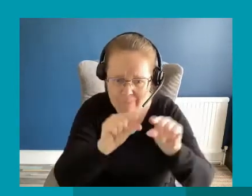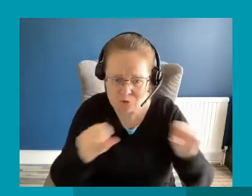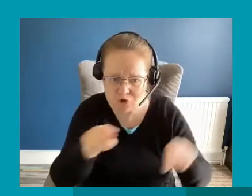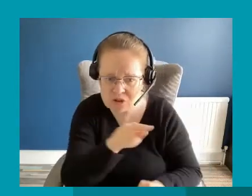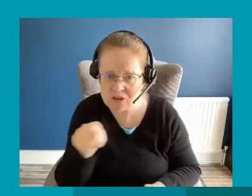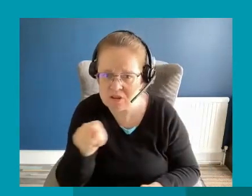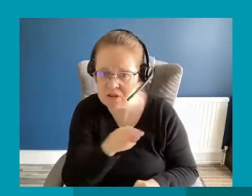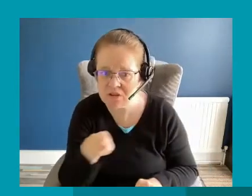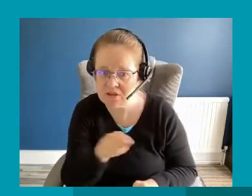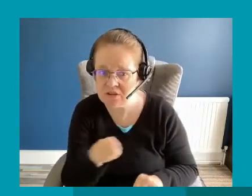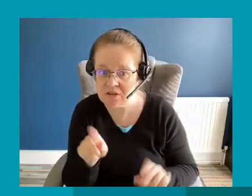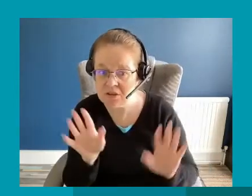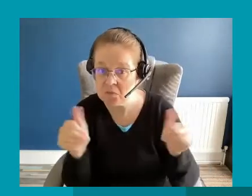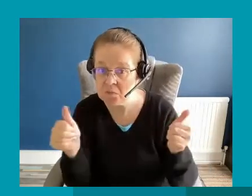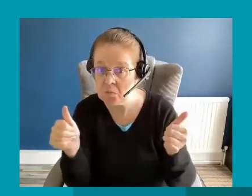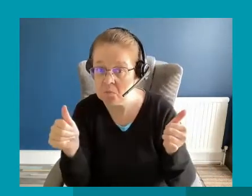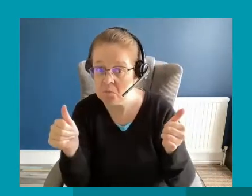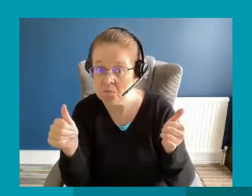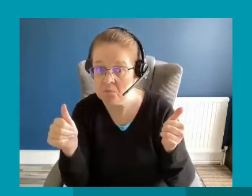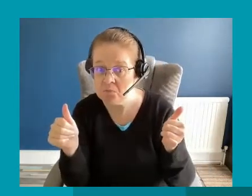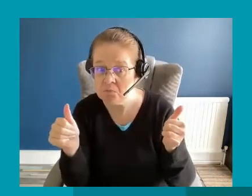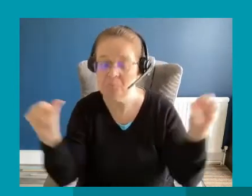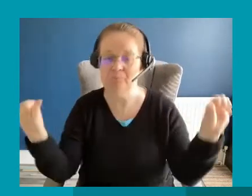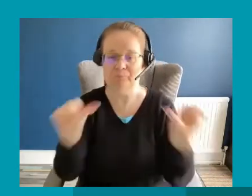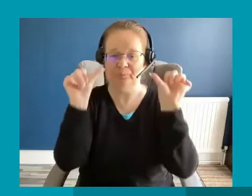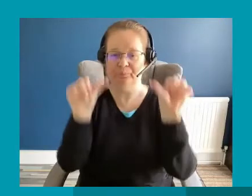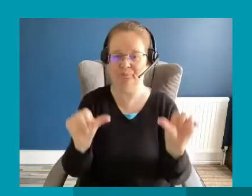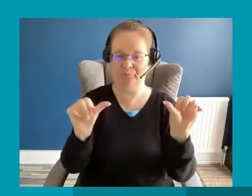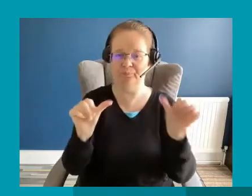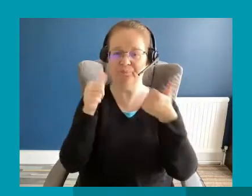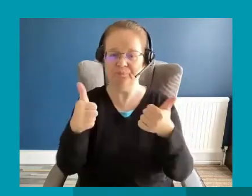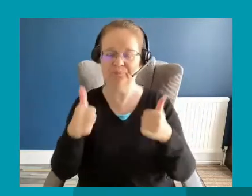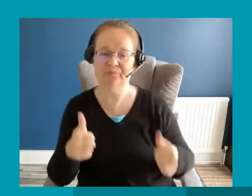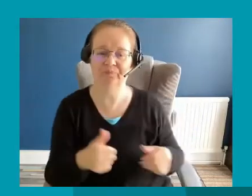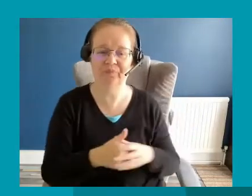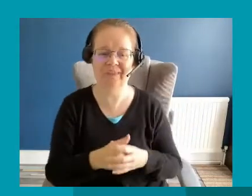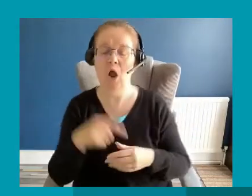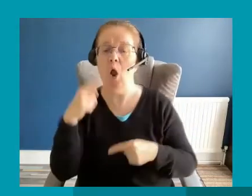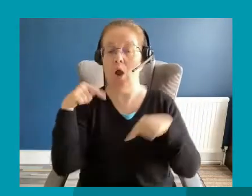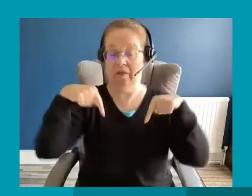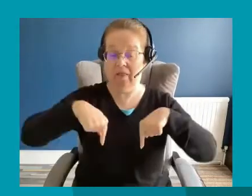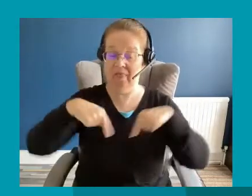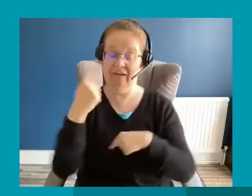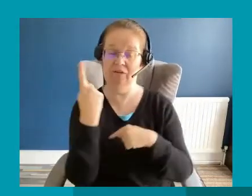We all good to go? OK, so this is one in a series of career